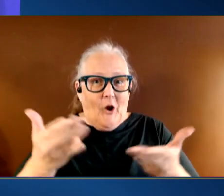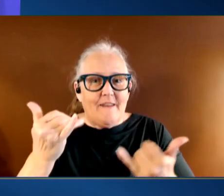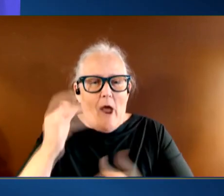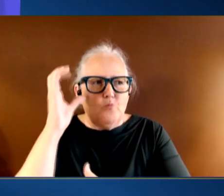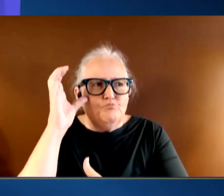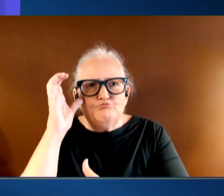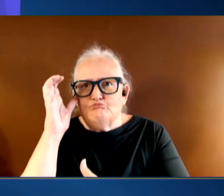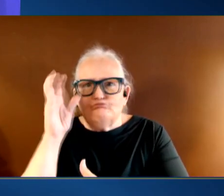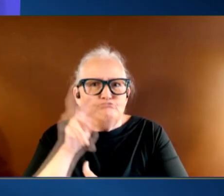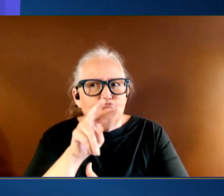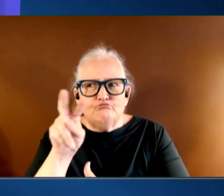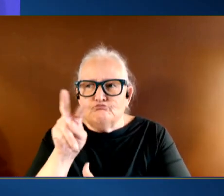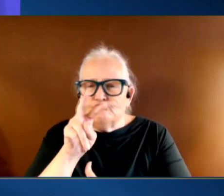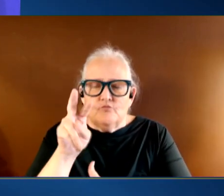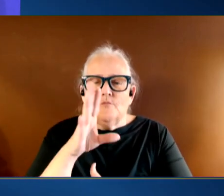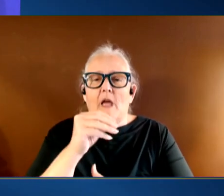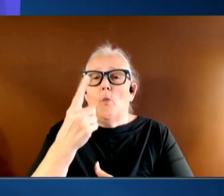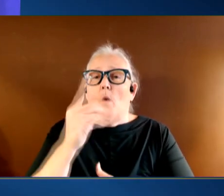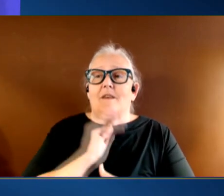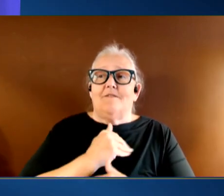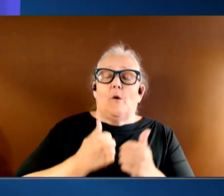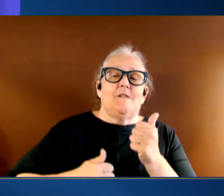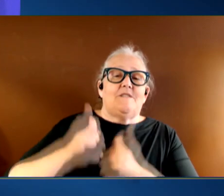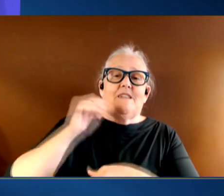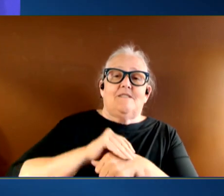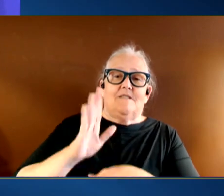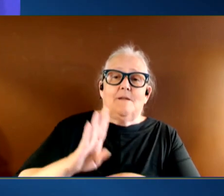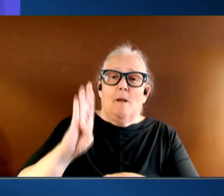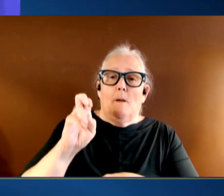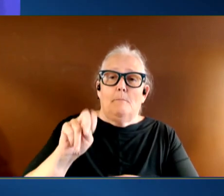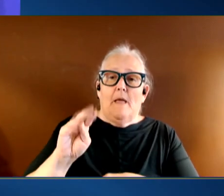also have one of our senior advisors, Ben Belton, from the Commissioner's Office,